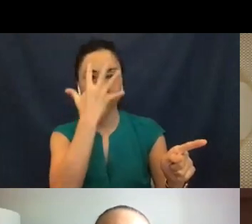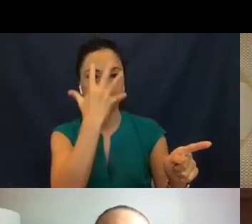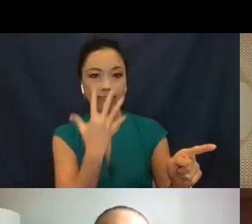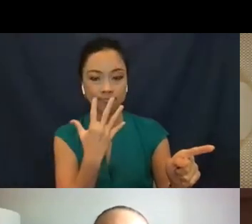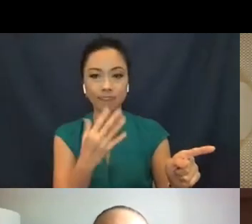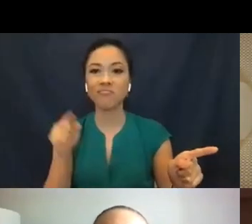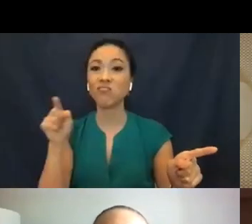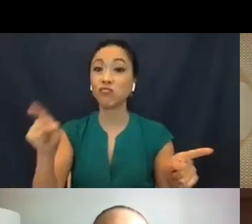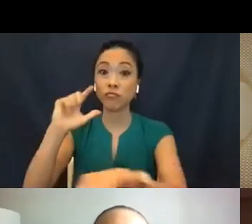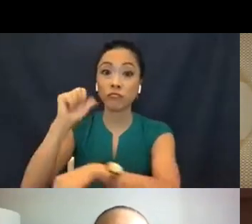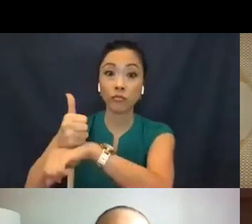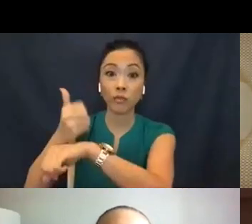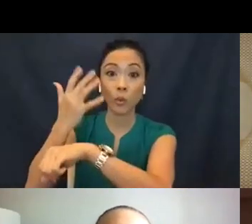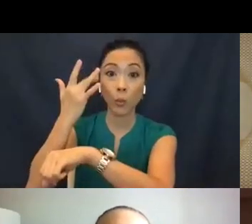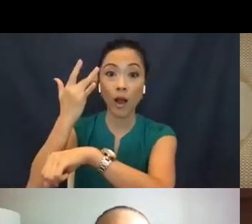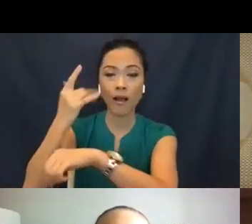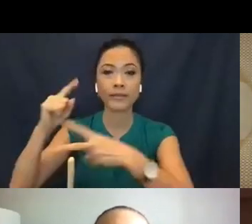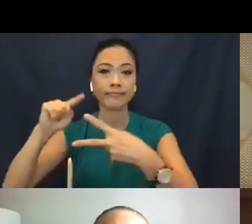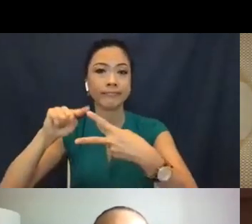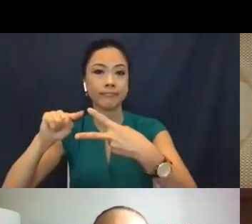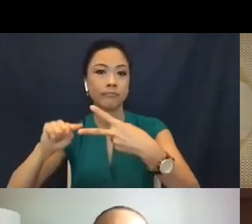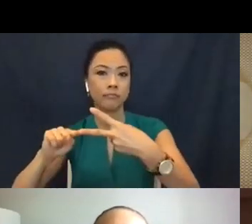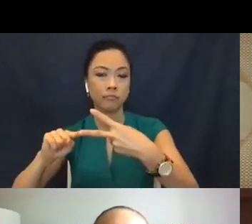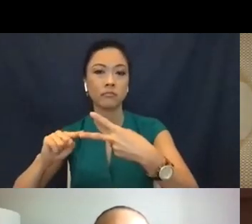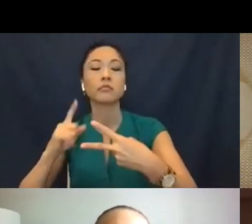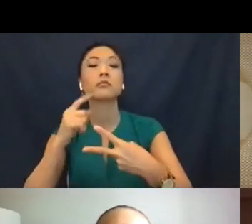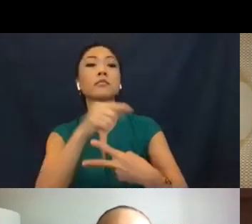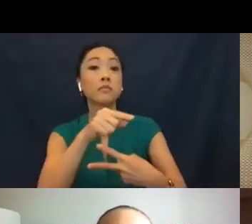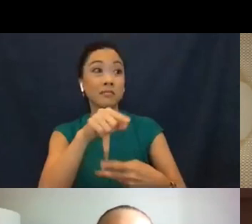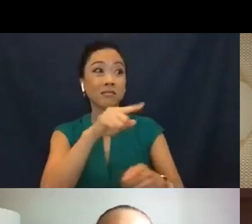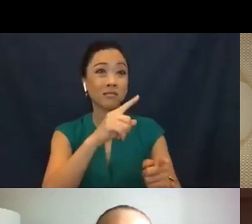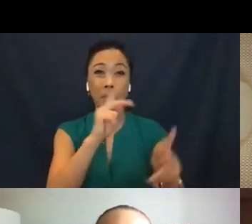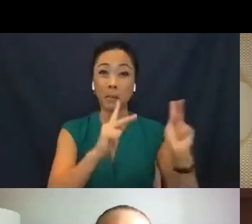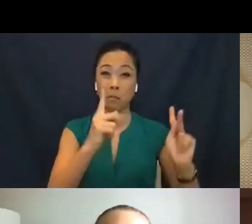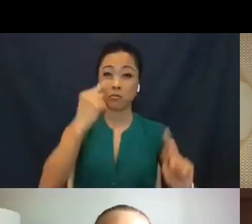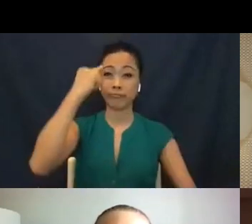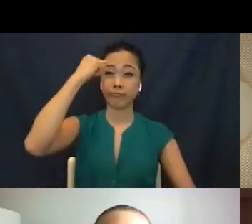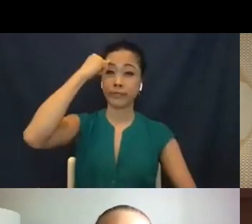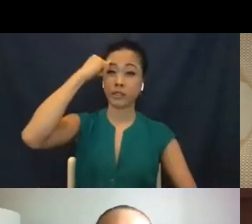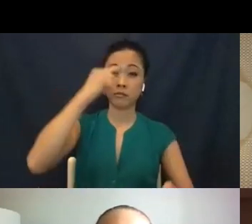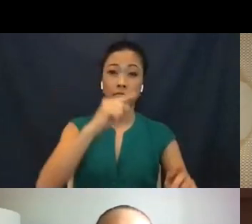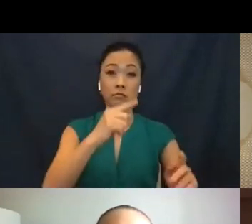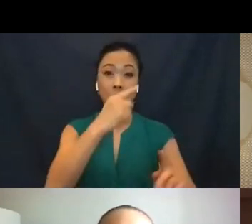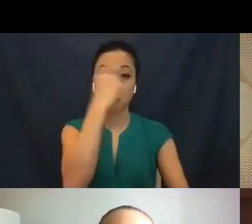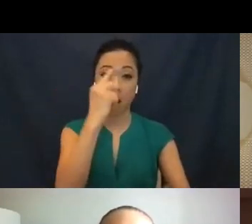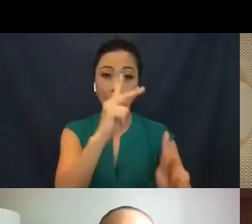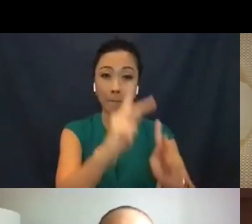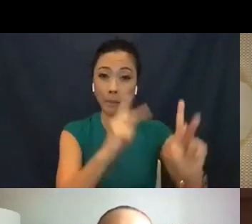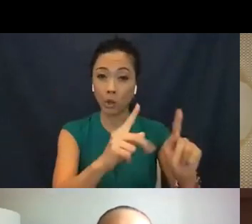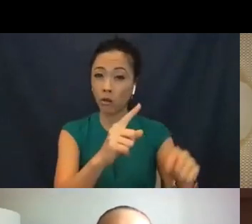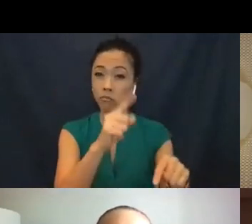one, dispelling the myth that black people did not have the skill to do ballet, but also the intention